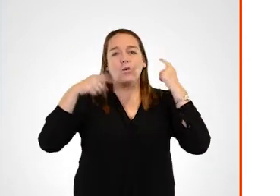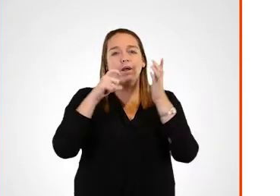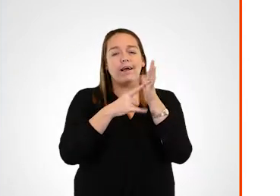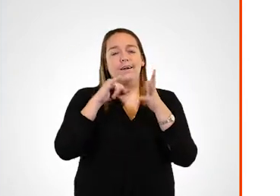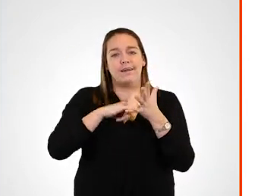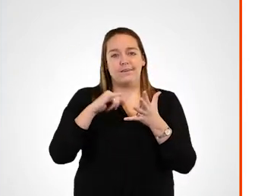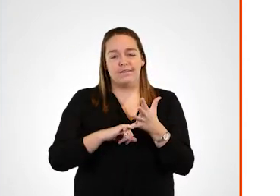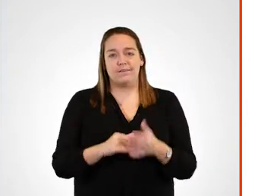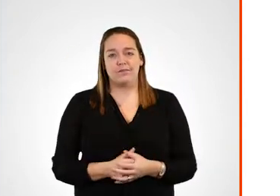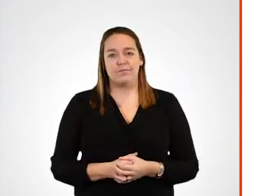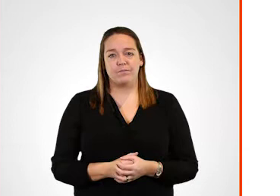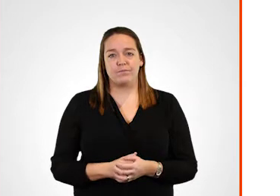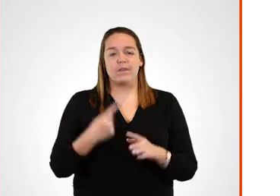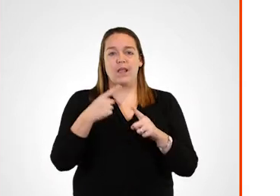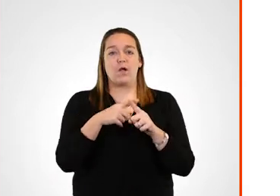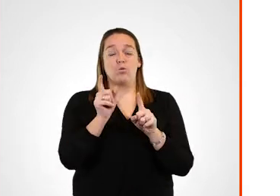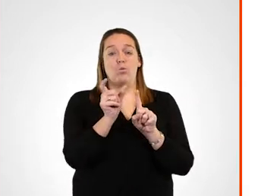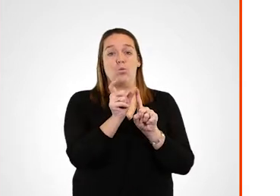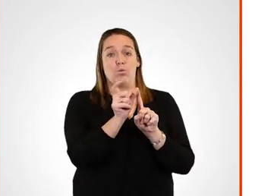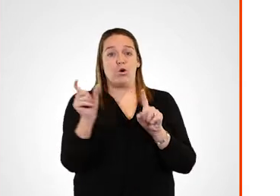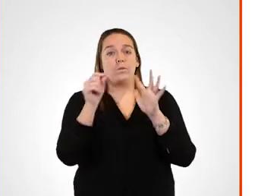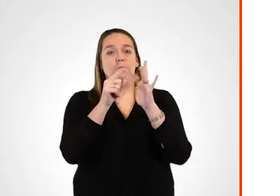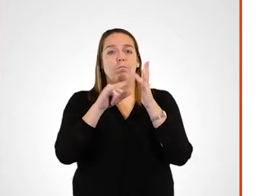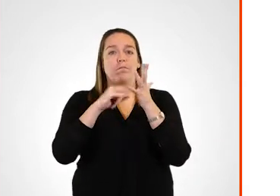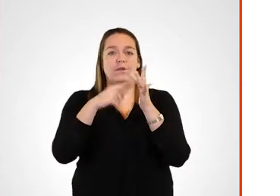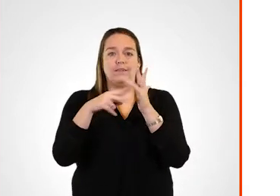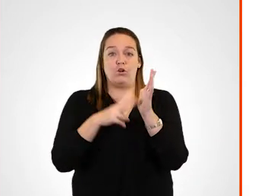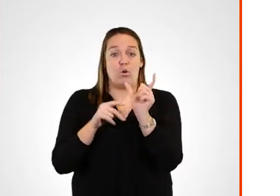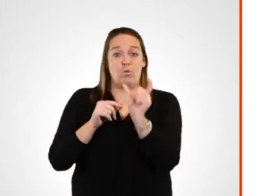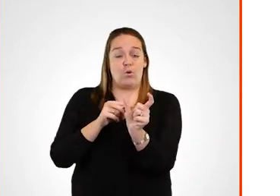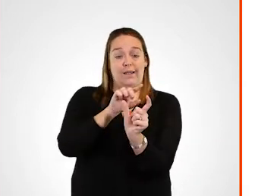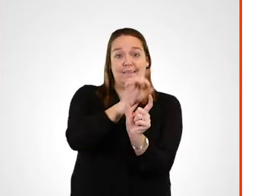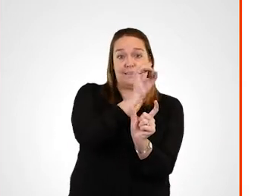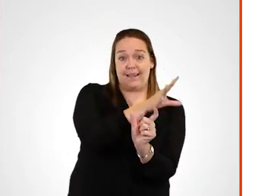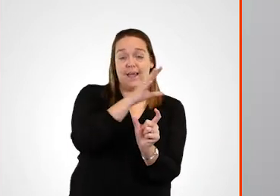and word position effects initial versus final consonants.